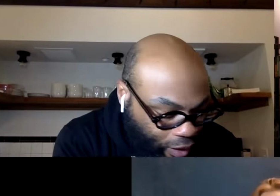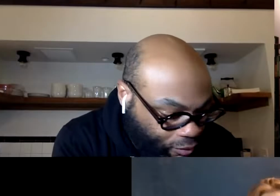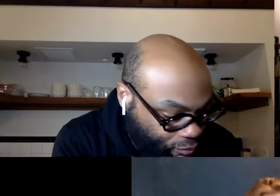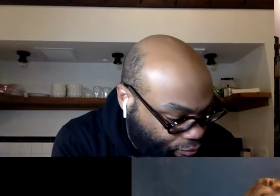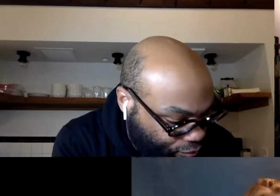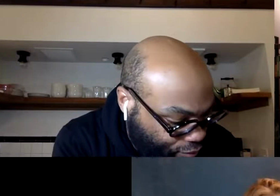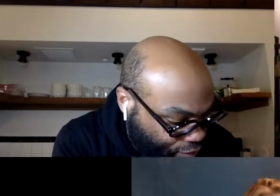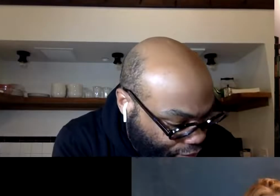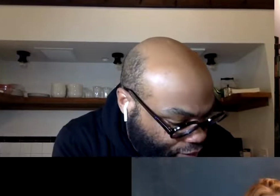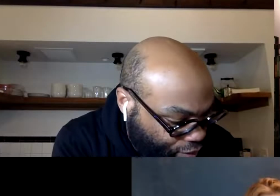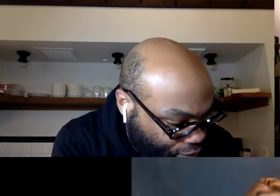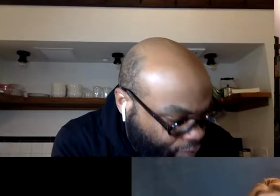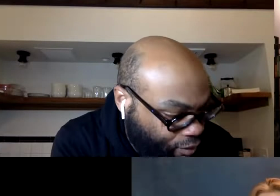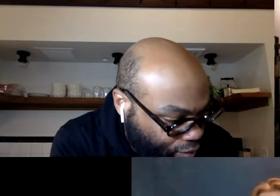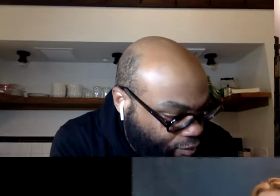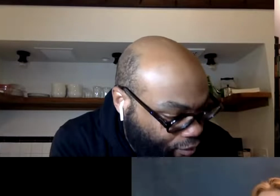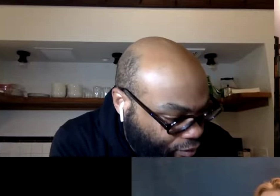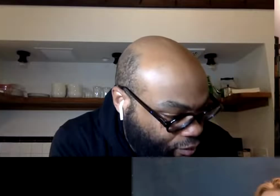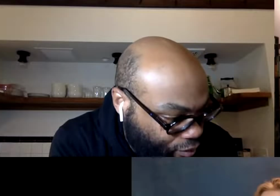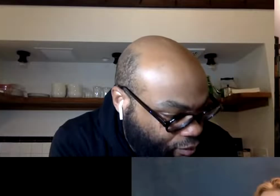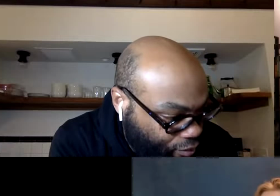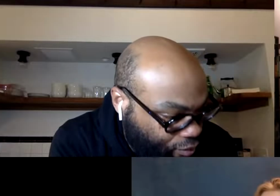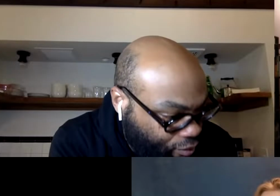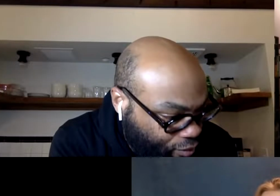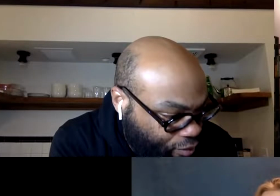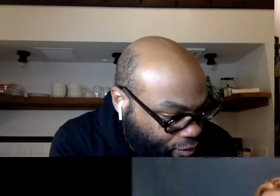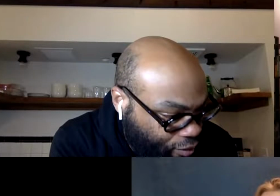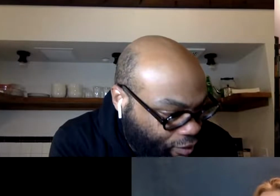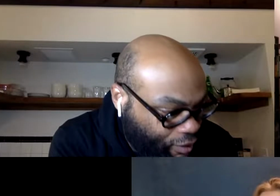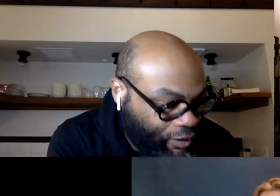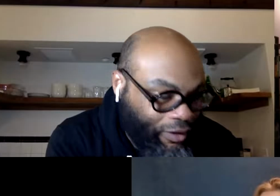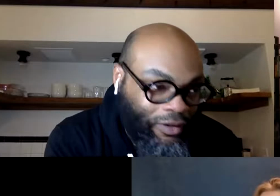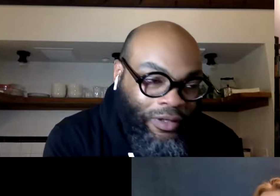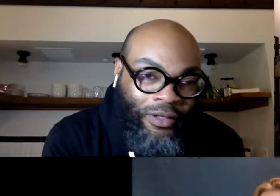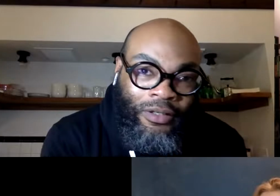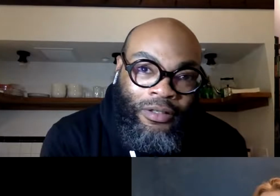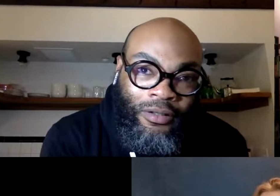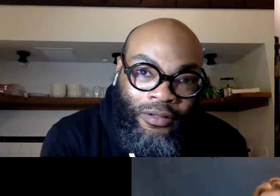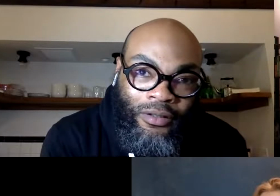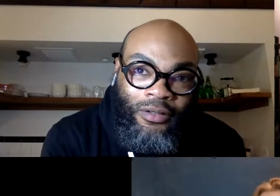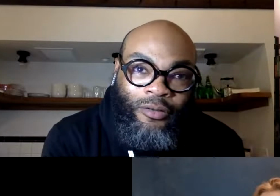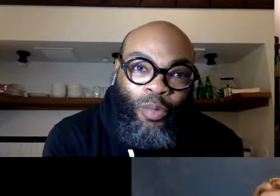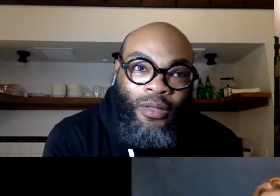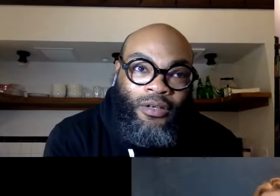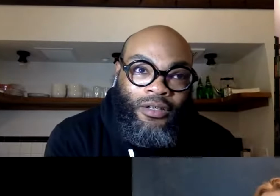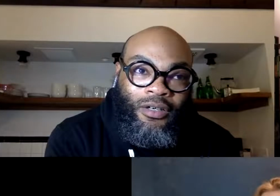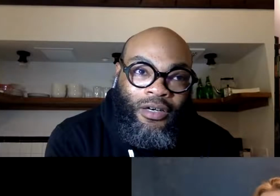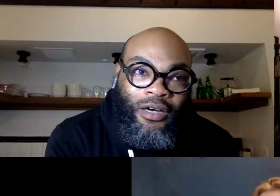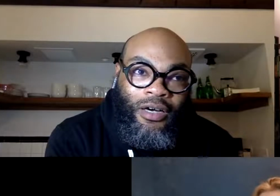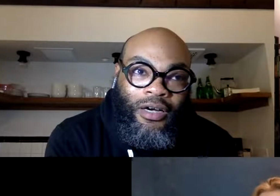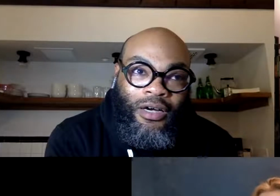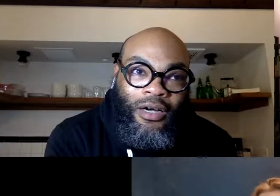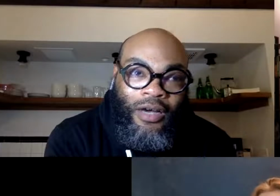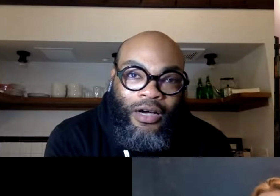I don't know.